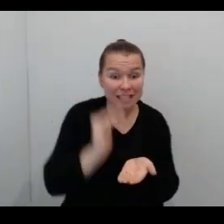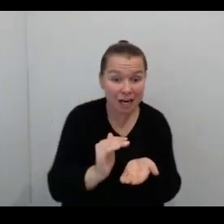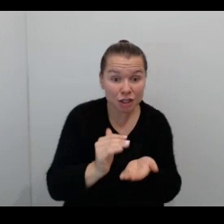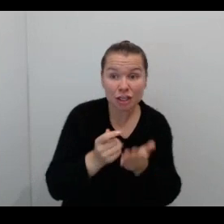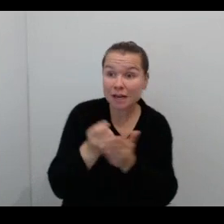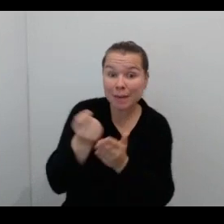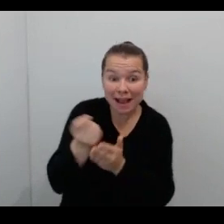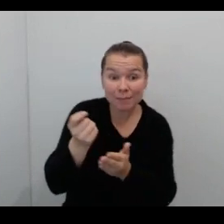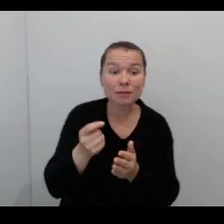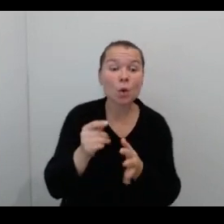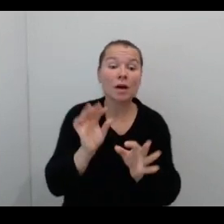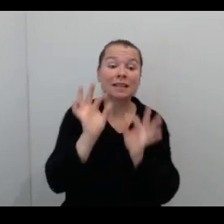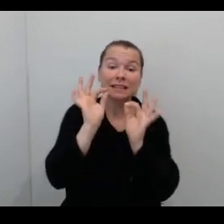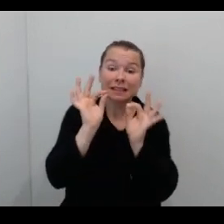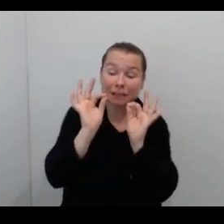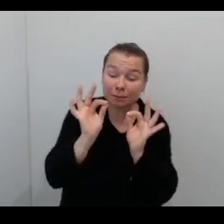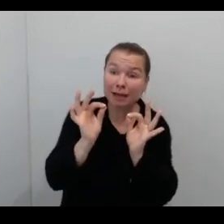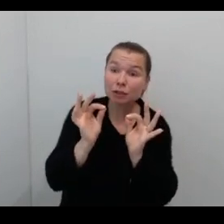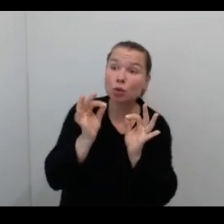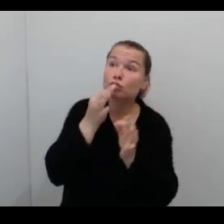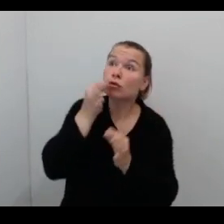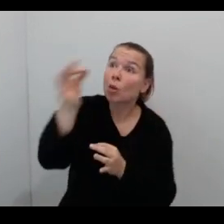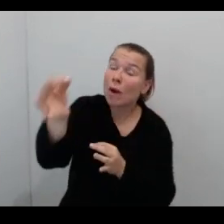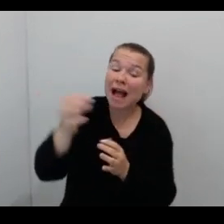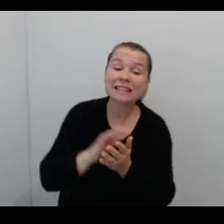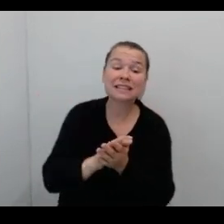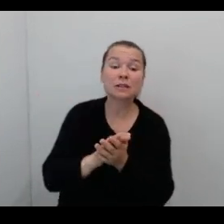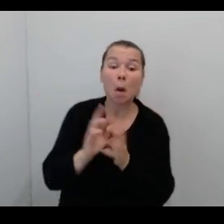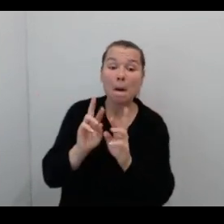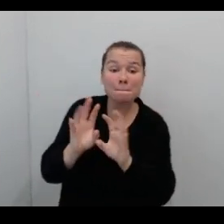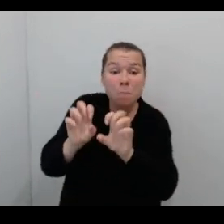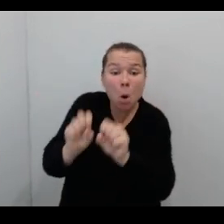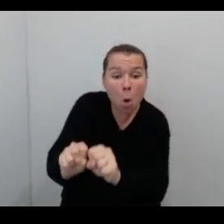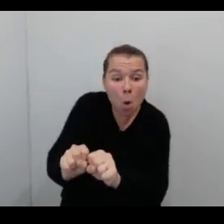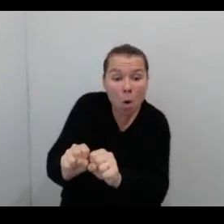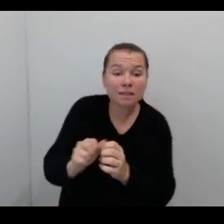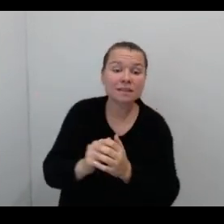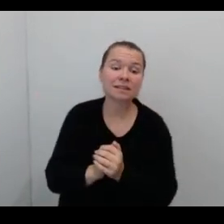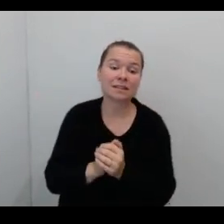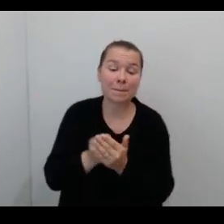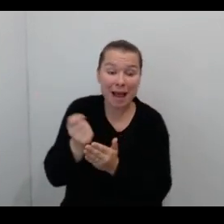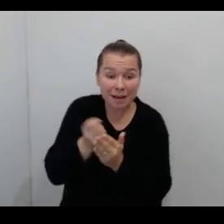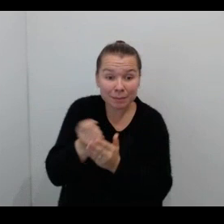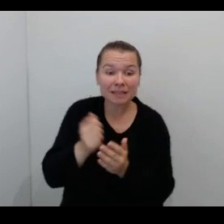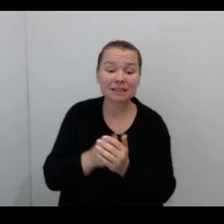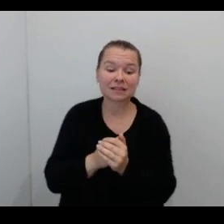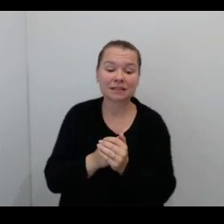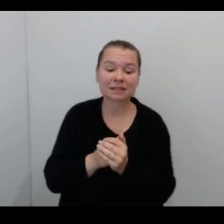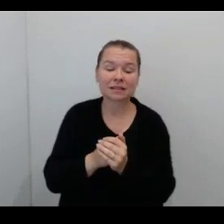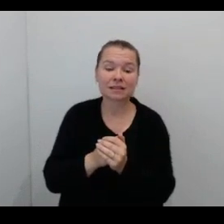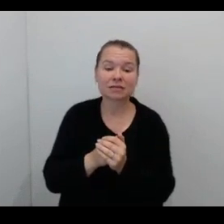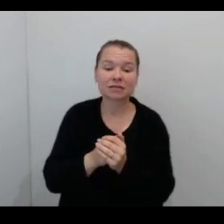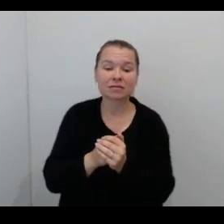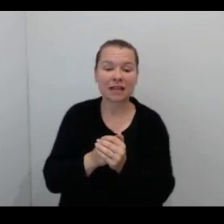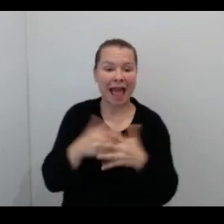request that the client might think might be suitable to their situation and definitely